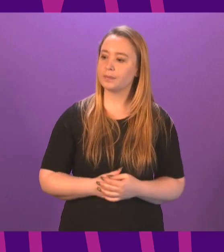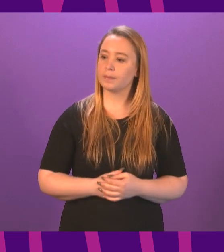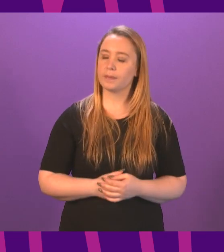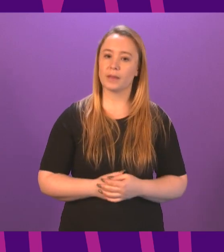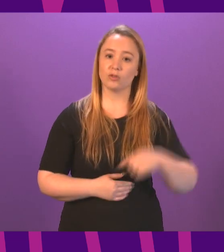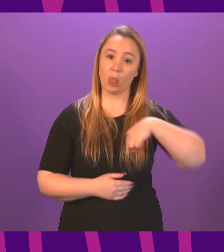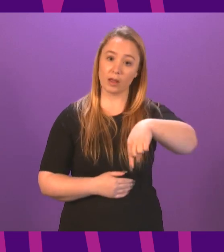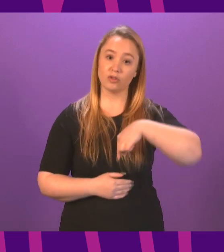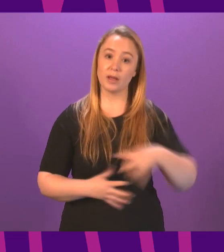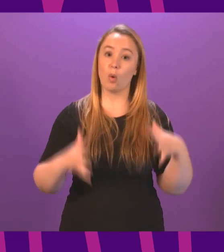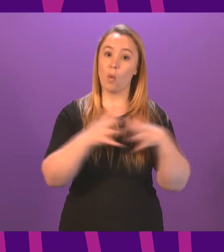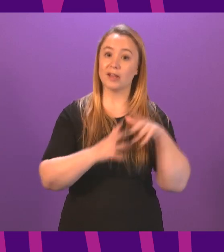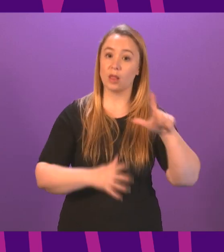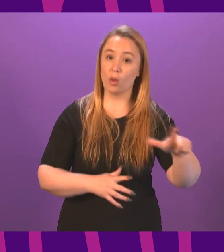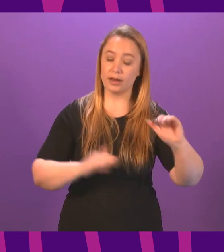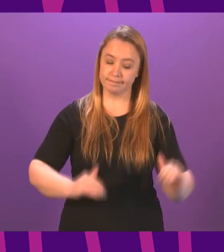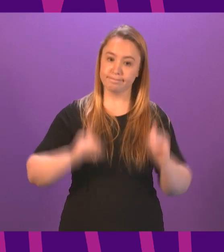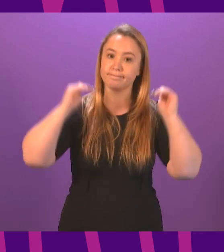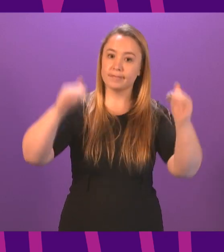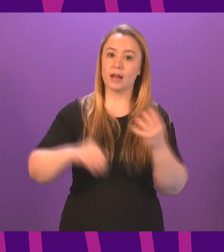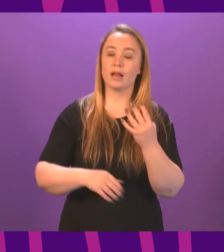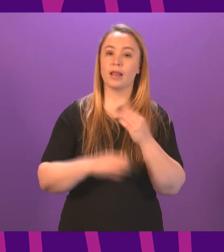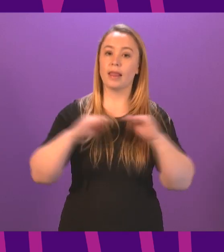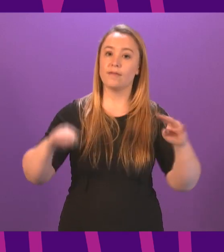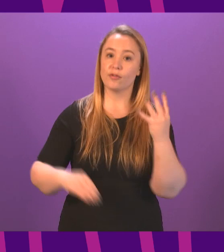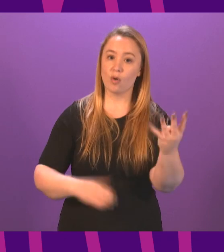4, which means that visits to a care home can take place only once that home is clear